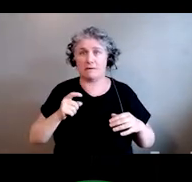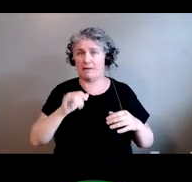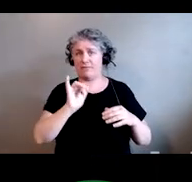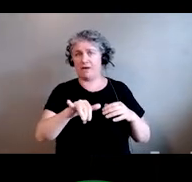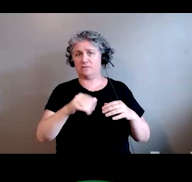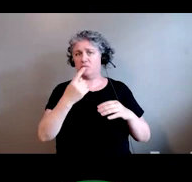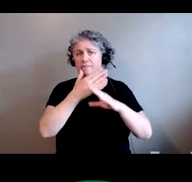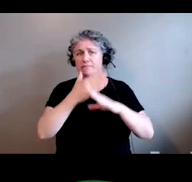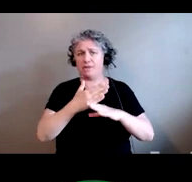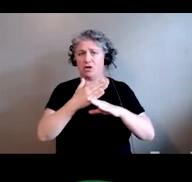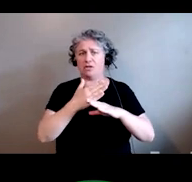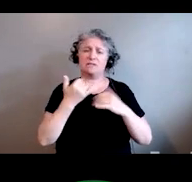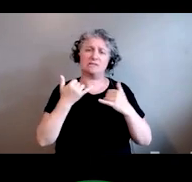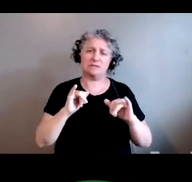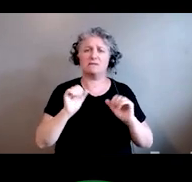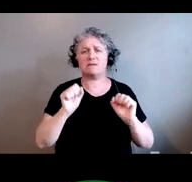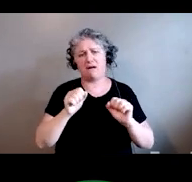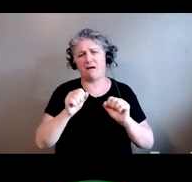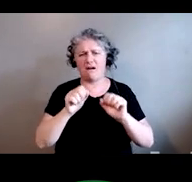that is still present that can be broken down.